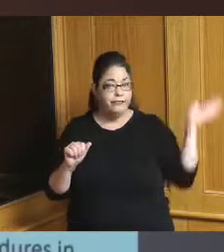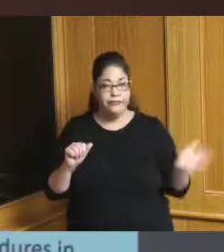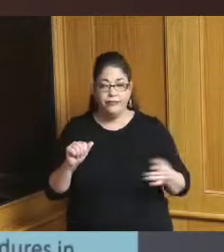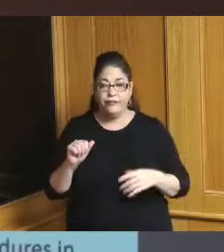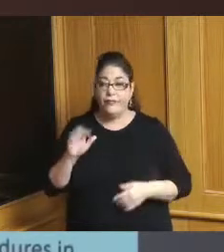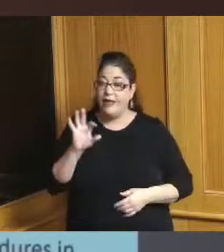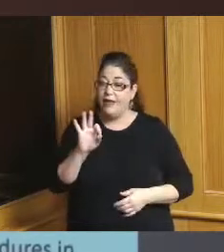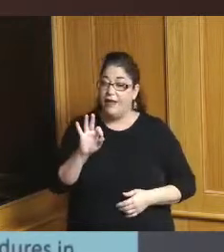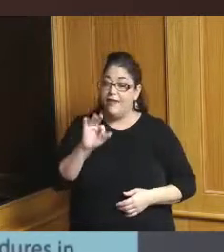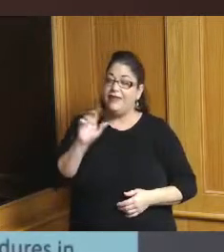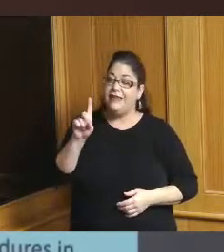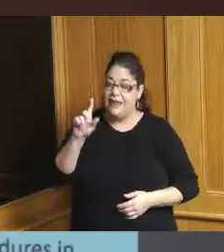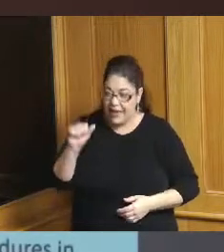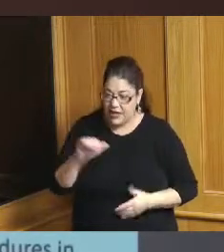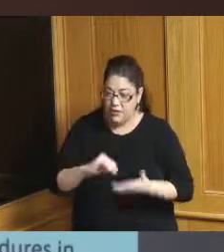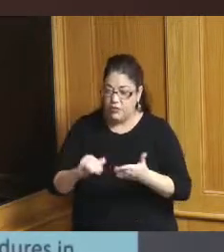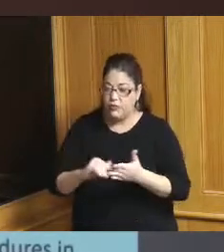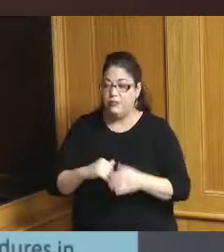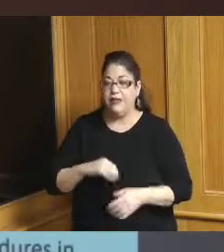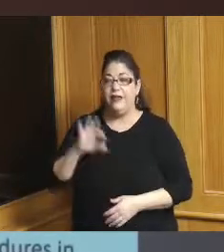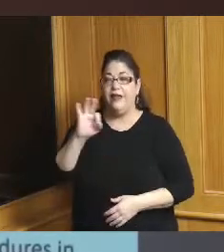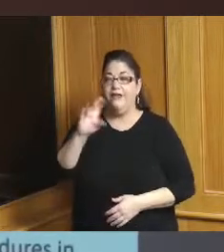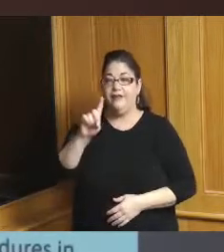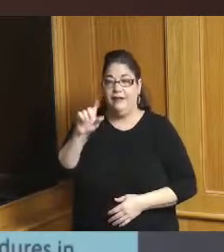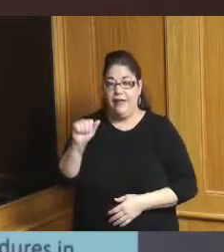you know there's not not a lot of trust in the FDA that they are really trying to